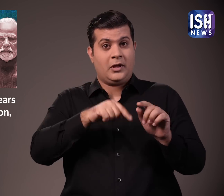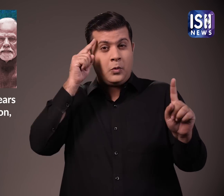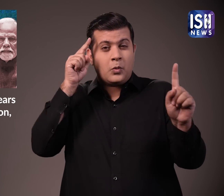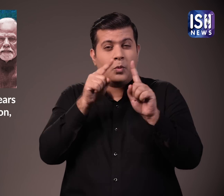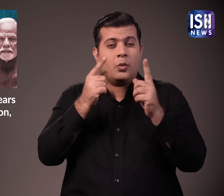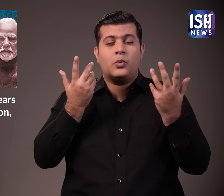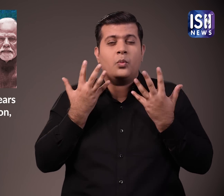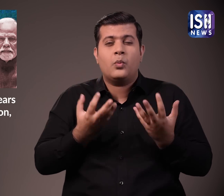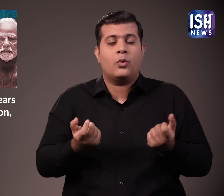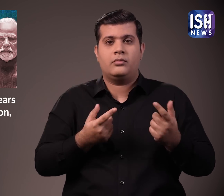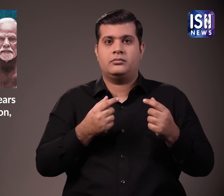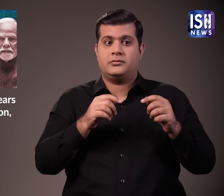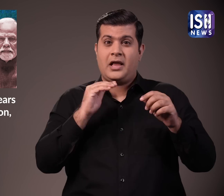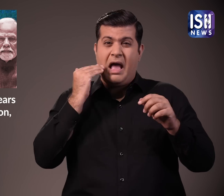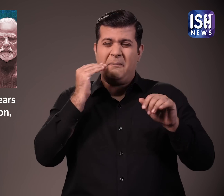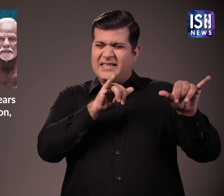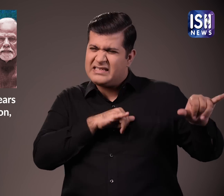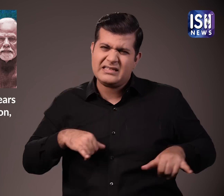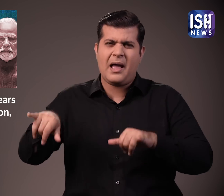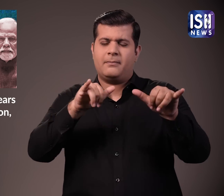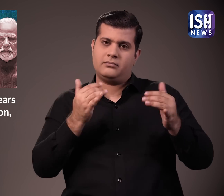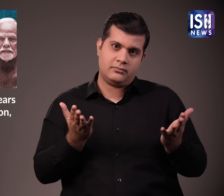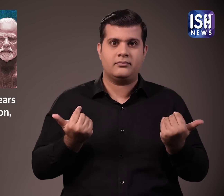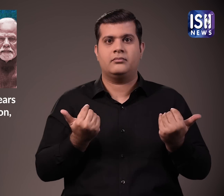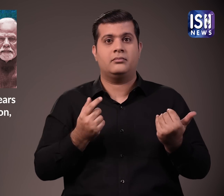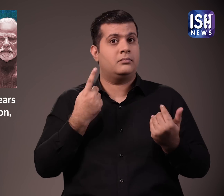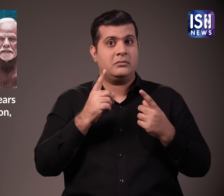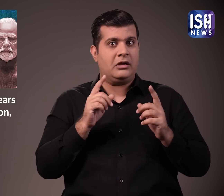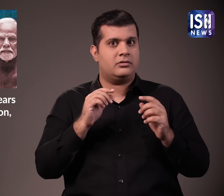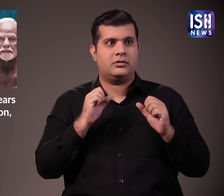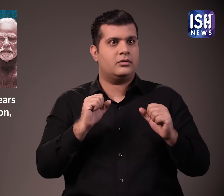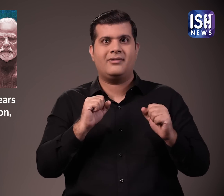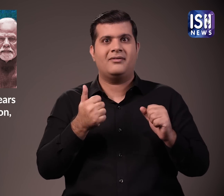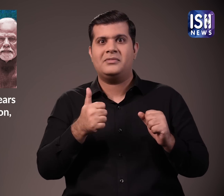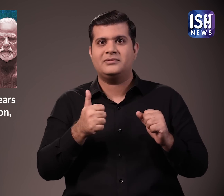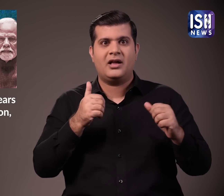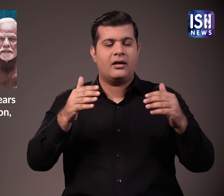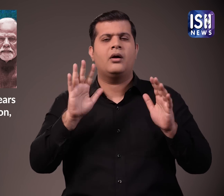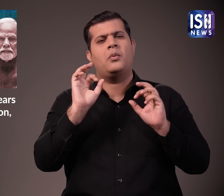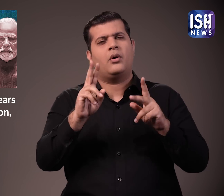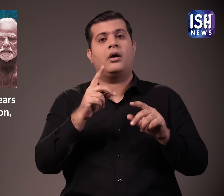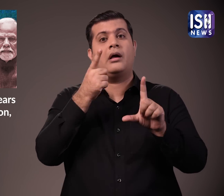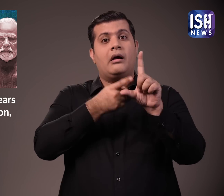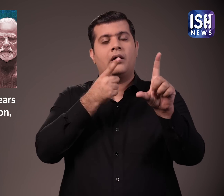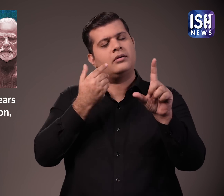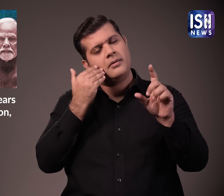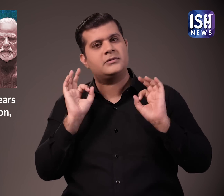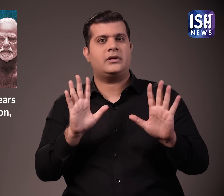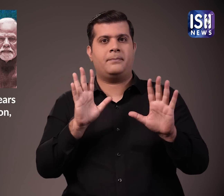This proposal aims to conduct the polls in the same year if not at the same time.